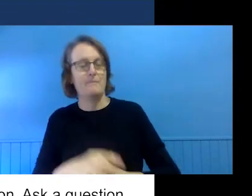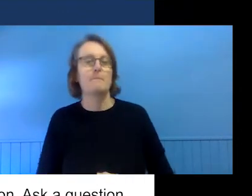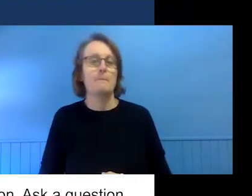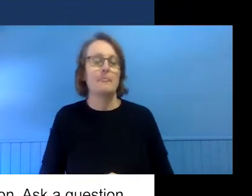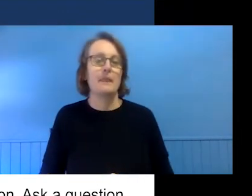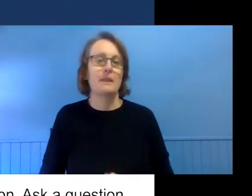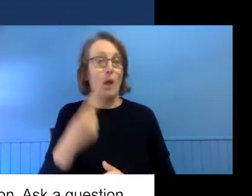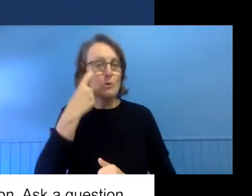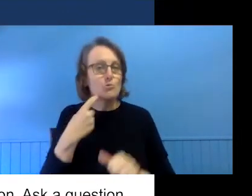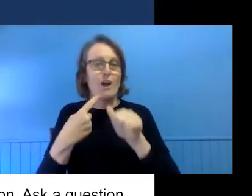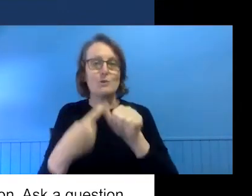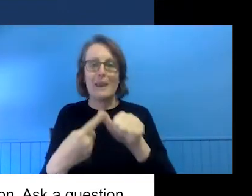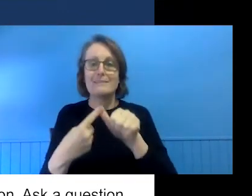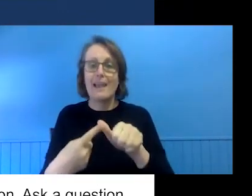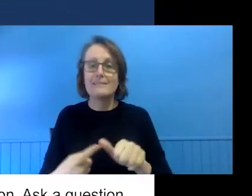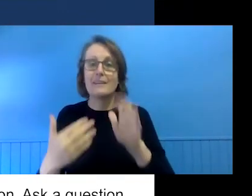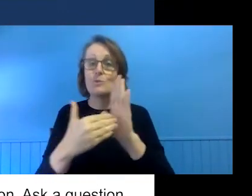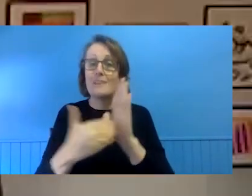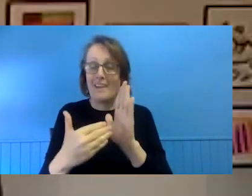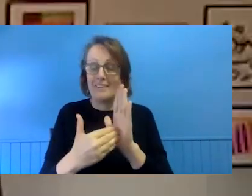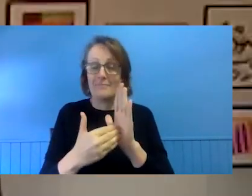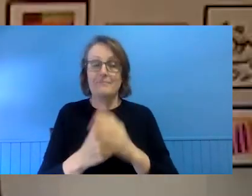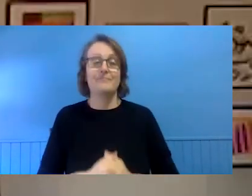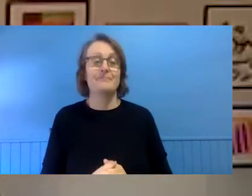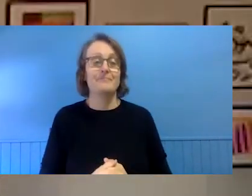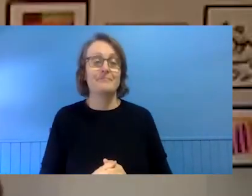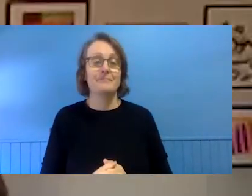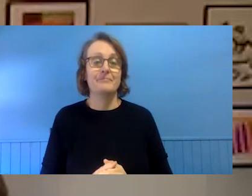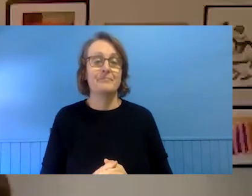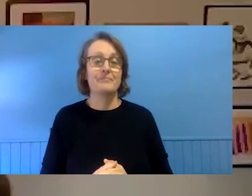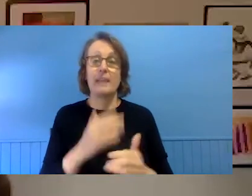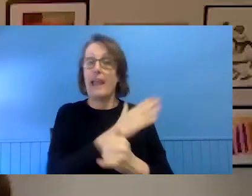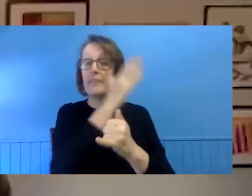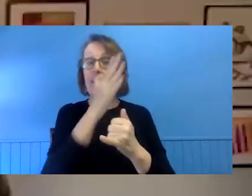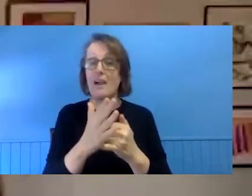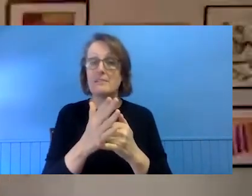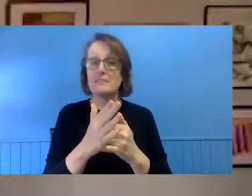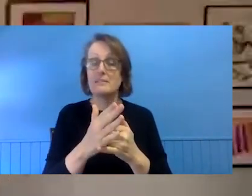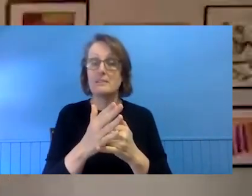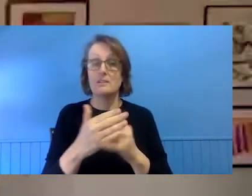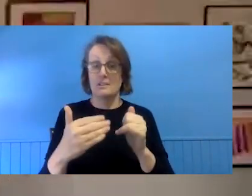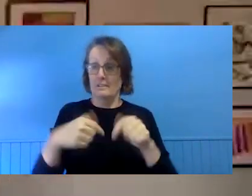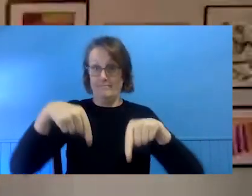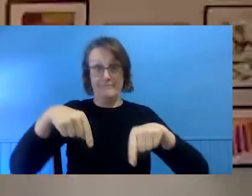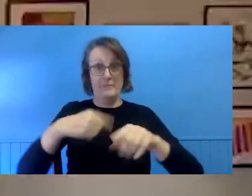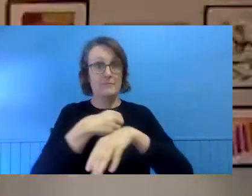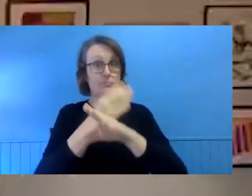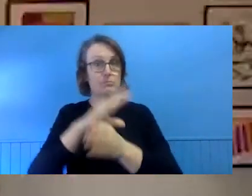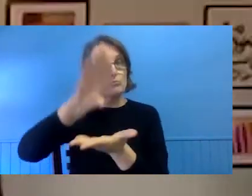as many questions as we can at the end of today's session. Finally, a recording of today's webinar, as always, will be available around